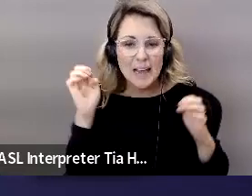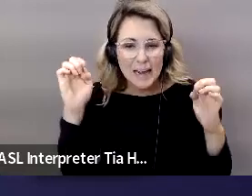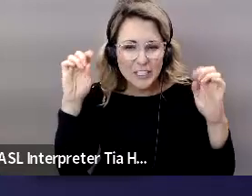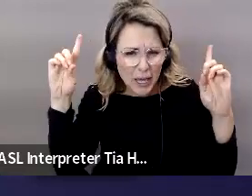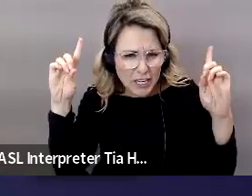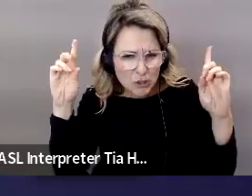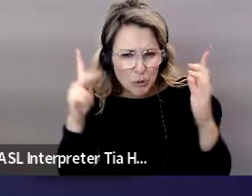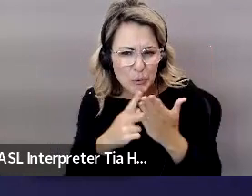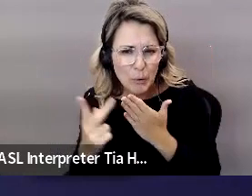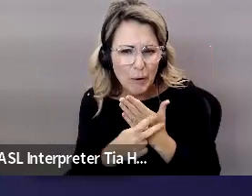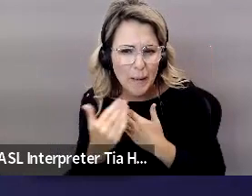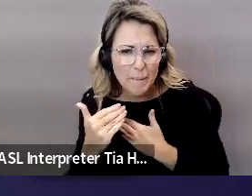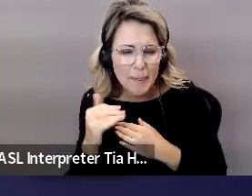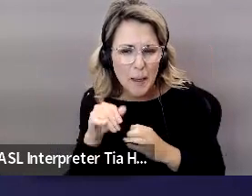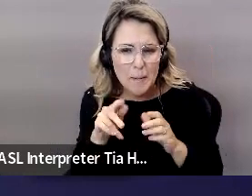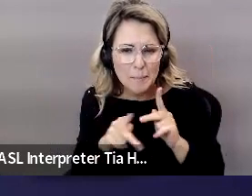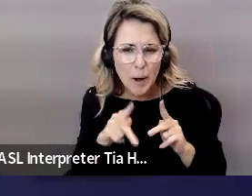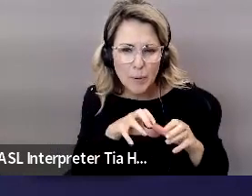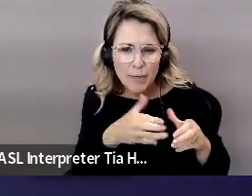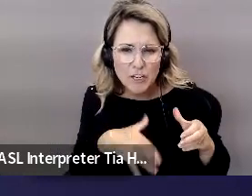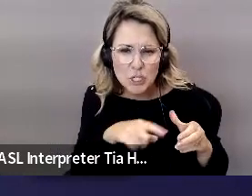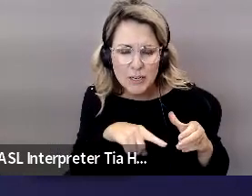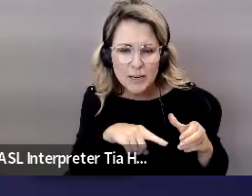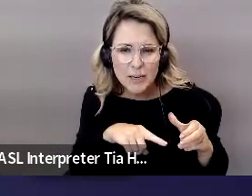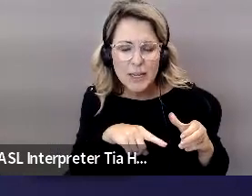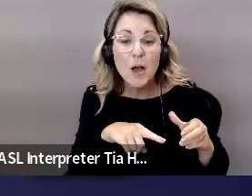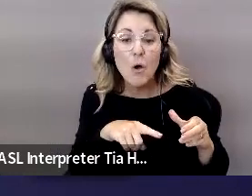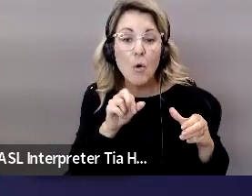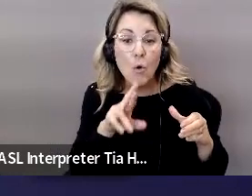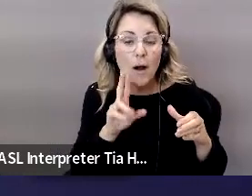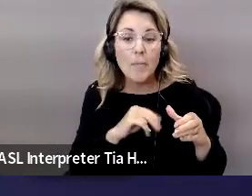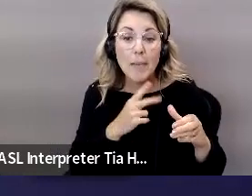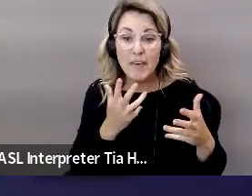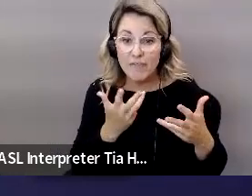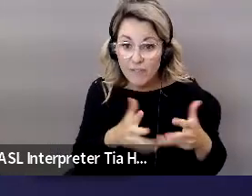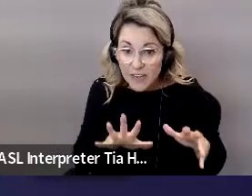programming as they do with employment after they finish. So, you have to be prepared, I think, to